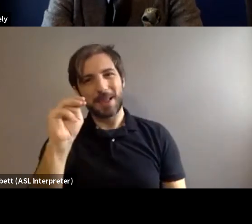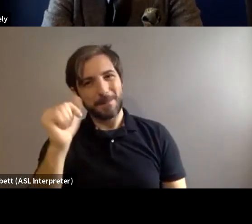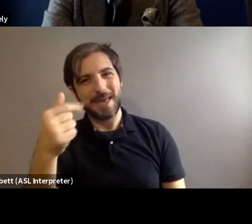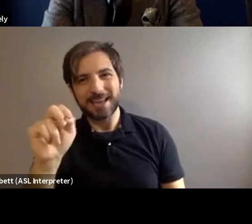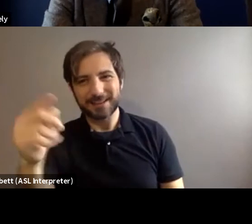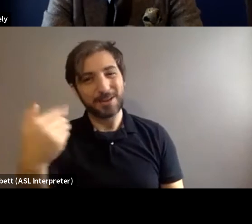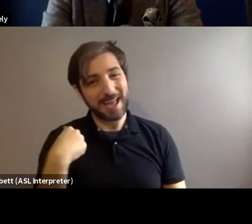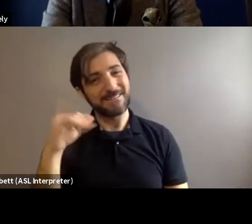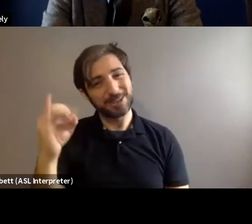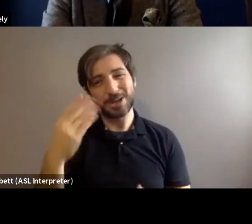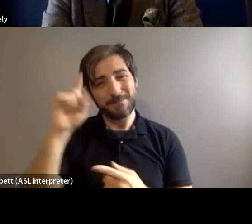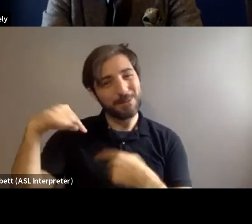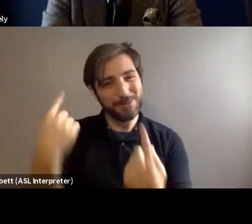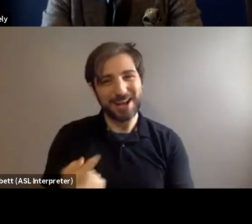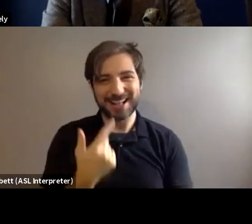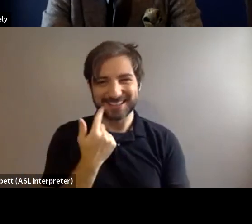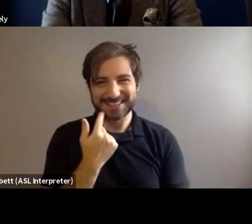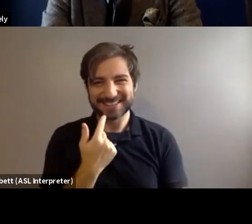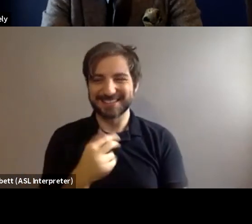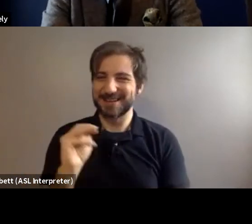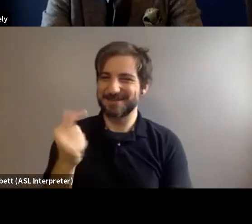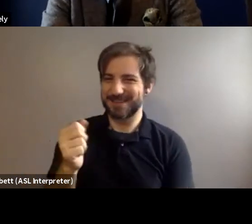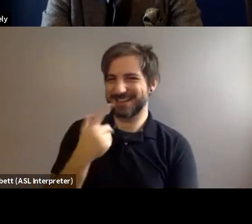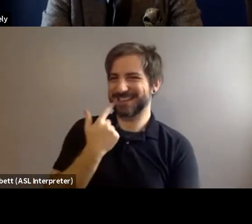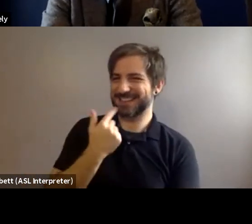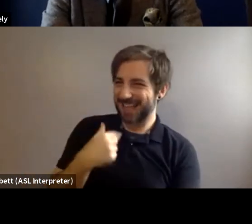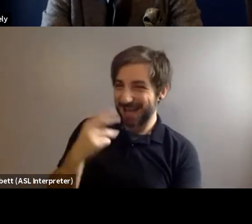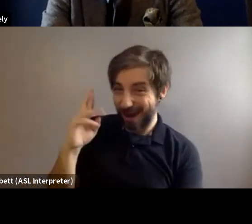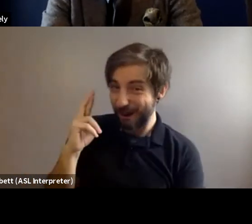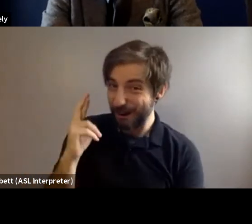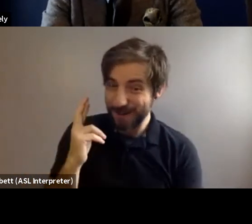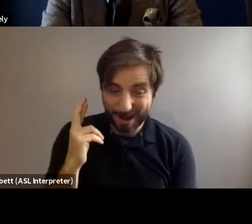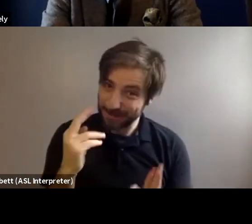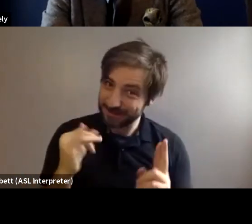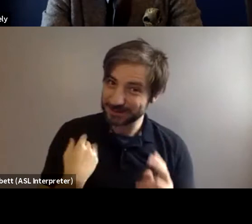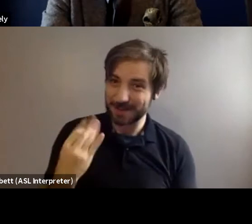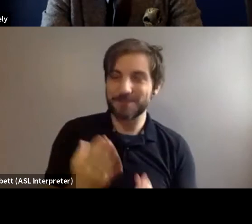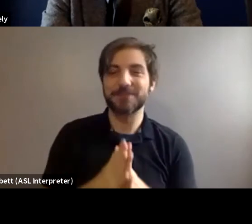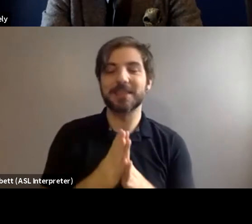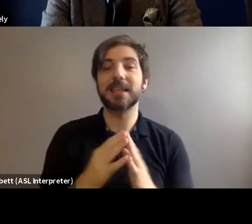i hope so the next question why are you passionate about